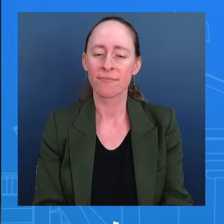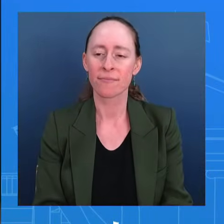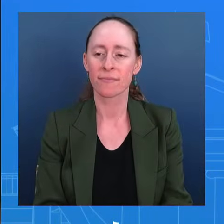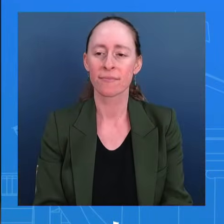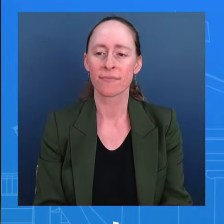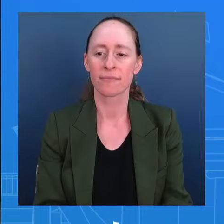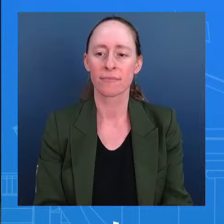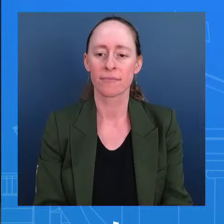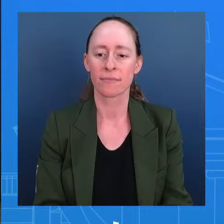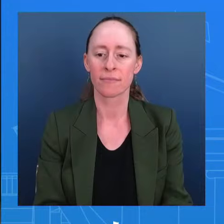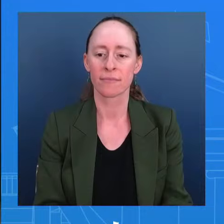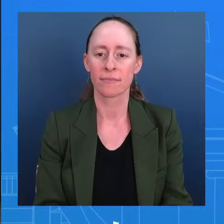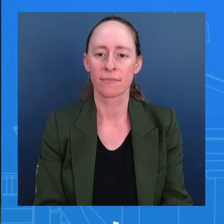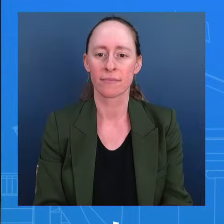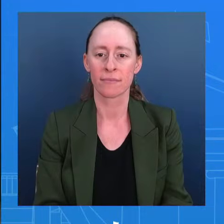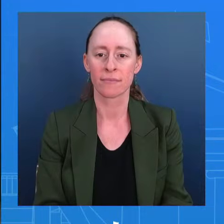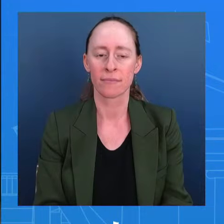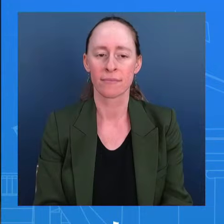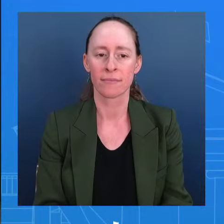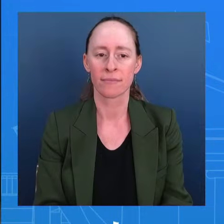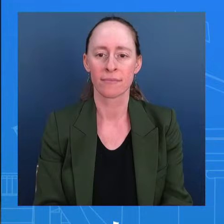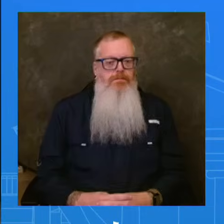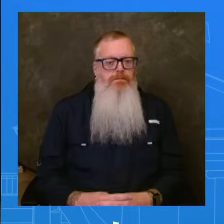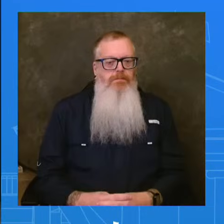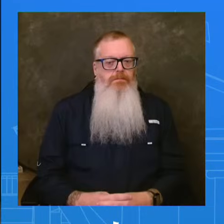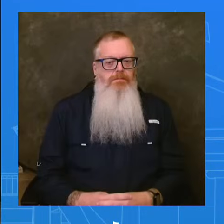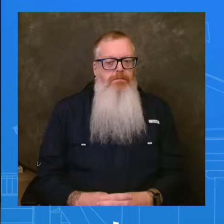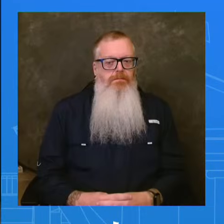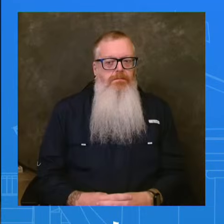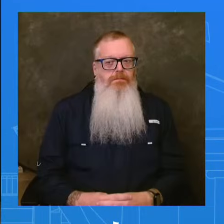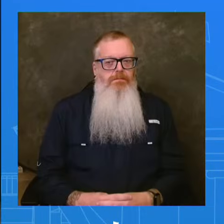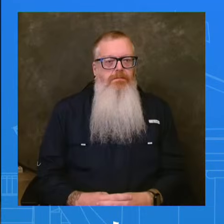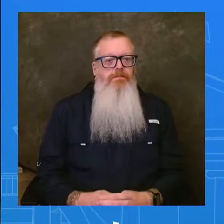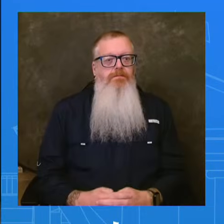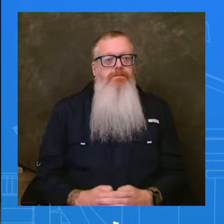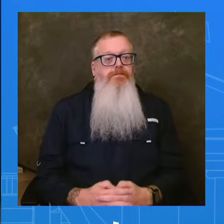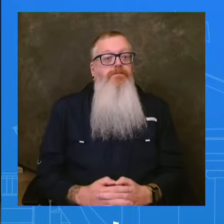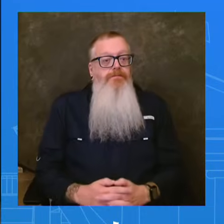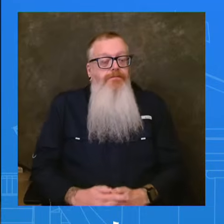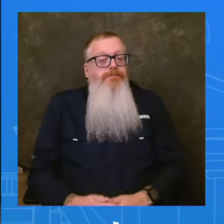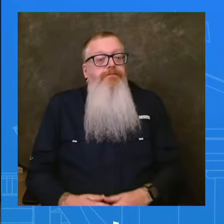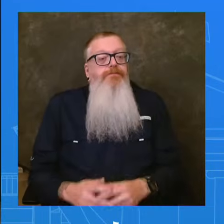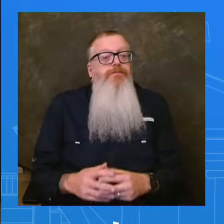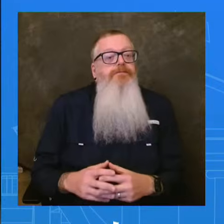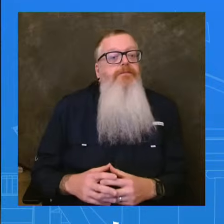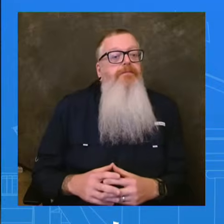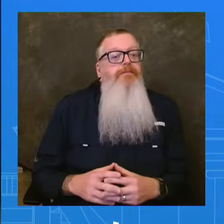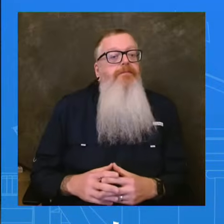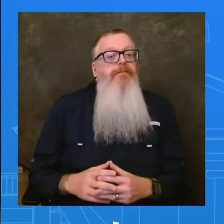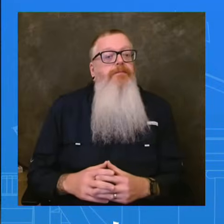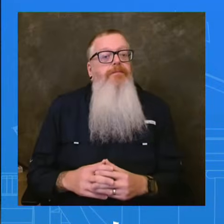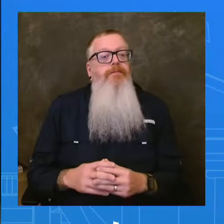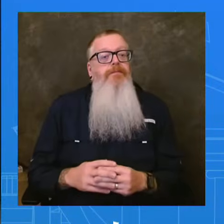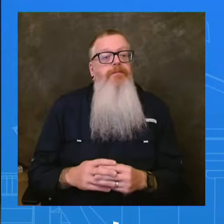and you heard from the president. So, he has a lot to focus on -- The Press: Right. And one -- Ms. Jean-Pierre: -- and that -- The Press: One -- Ms. Jean-Pierre: -- and as a -- as his le- -- as a leader, that's what he's going to do. The Press: One more on the same topic.